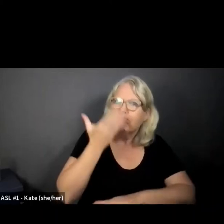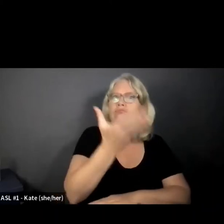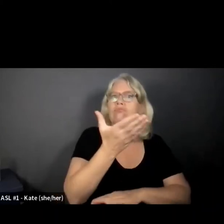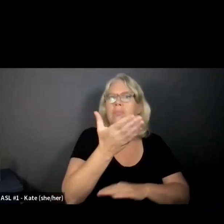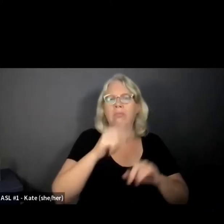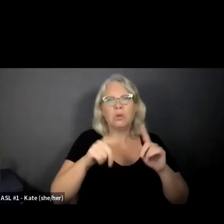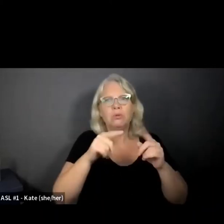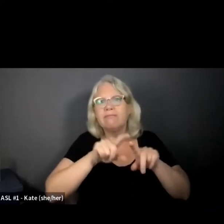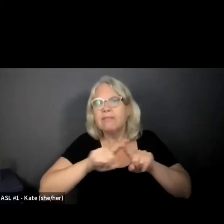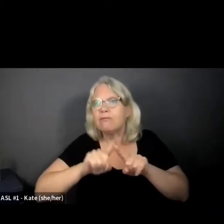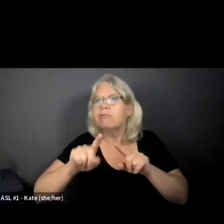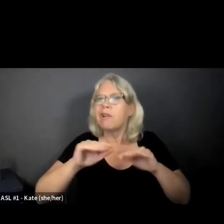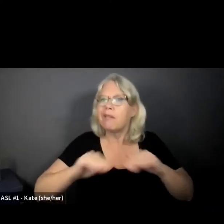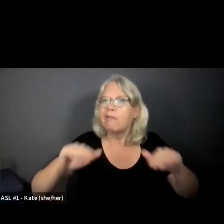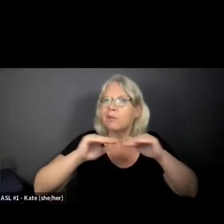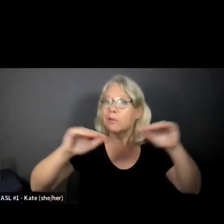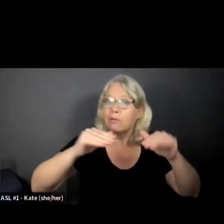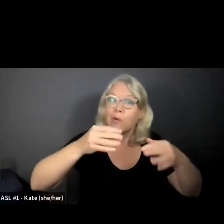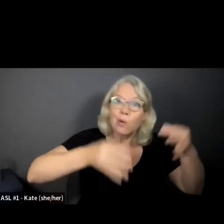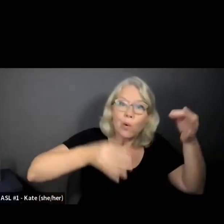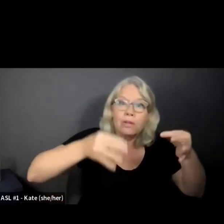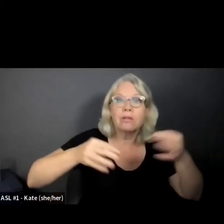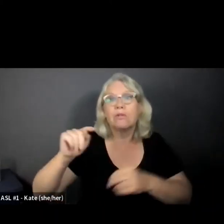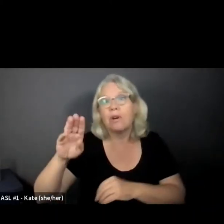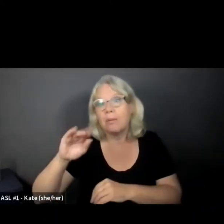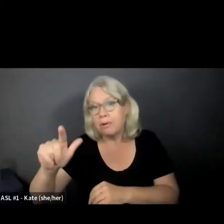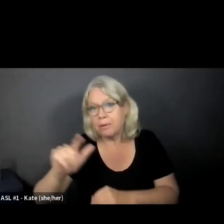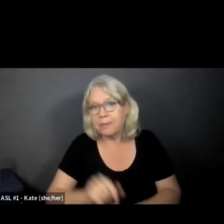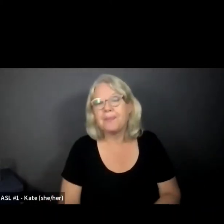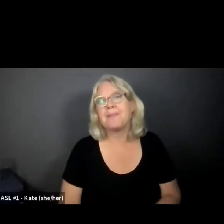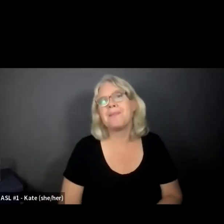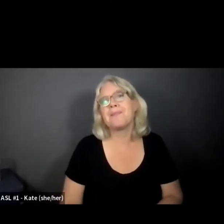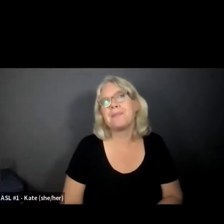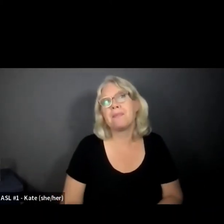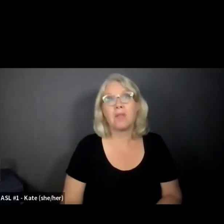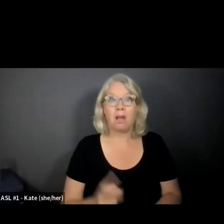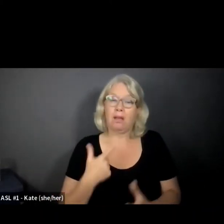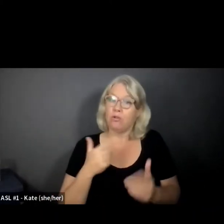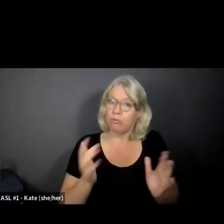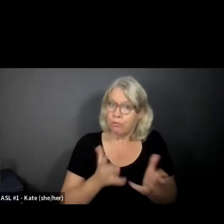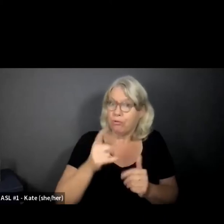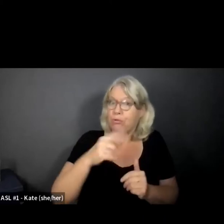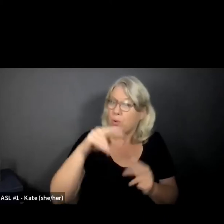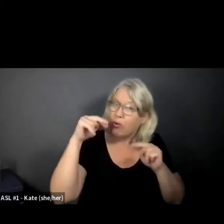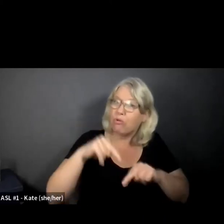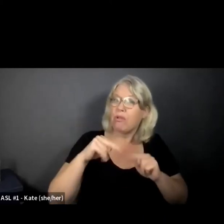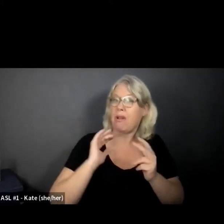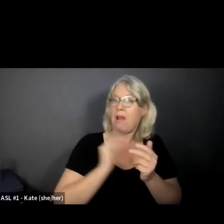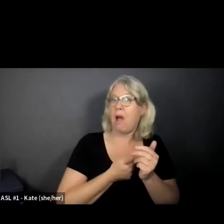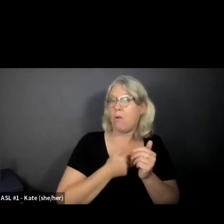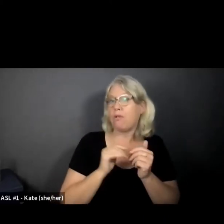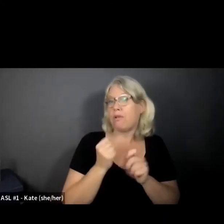I ENCOURAGE YOU TO VIEW OUR ANNUAL REPORT WHICH AS I MENTIONED SHOULD BE IN YOUR MATERIALS